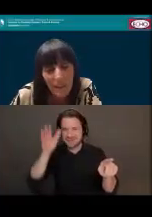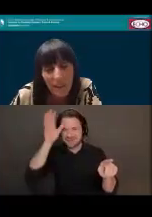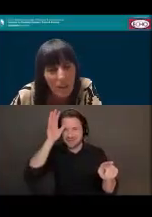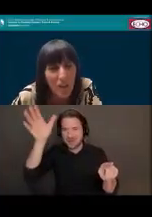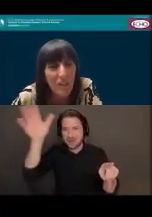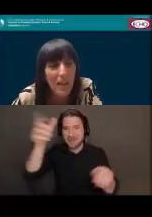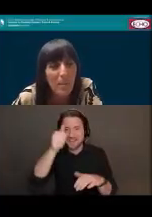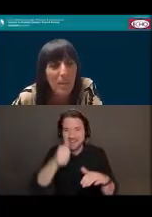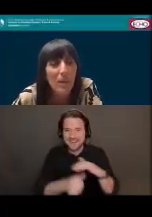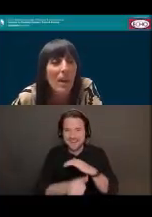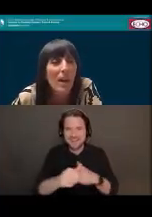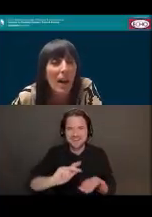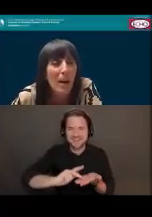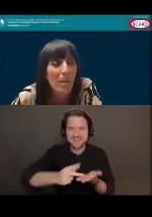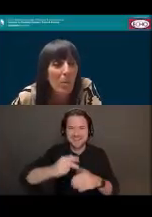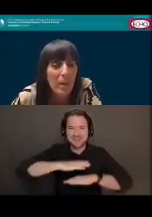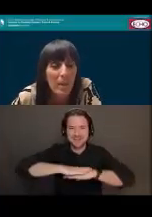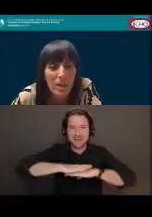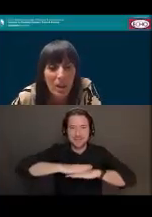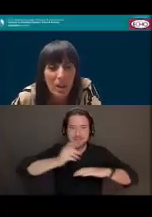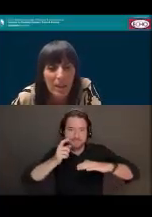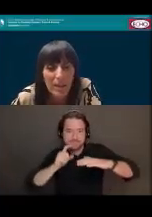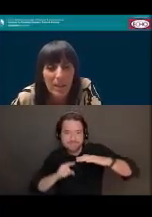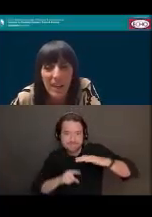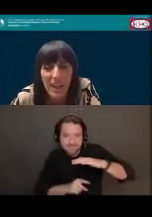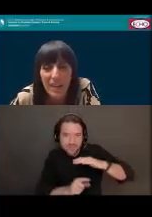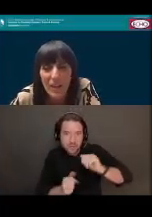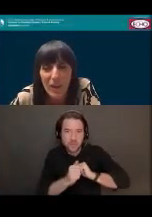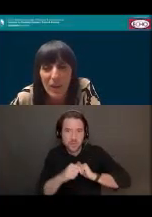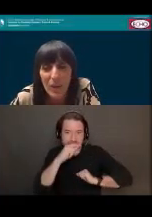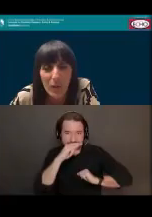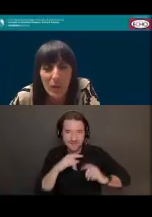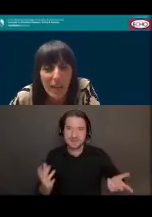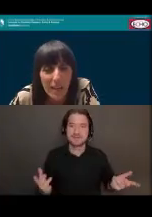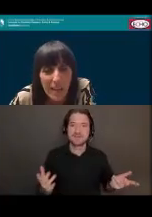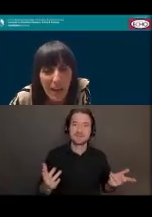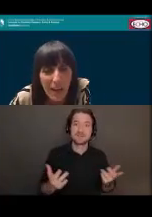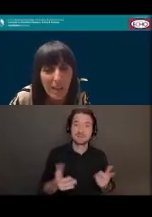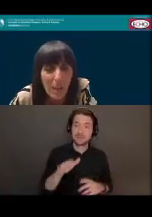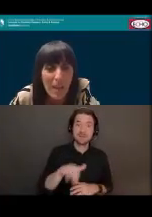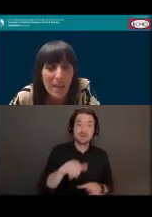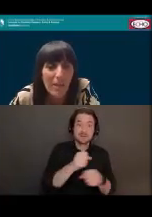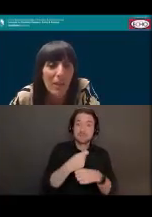kitchen table with the child, and so creating that space for